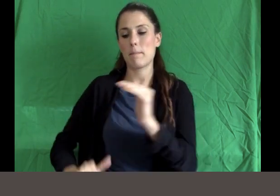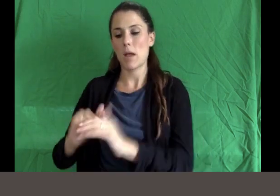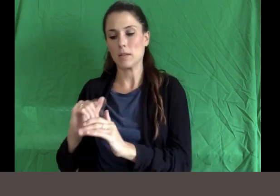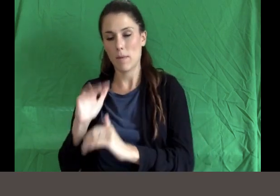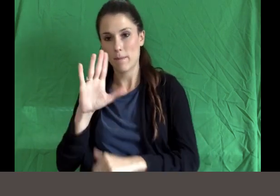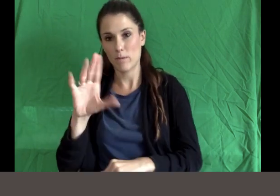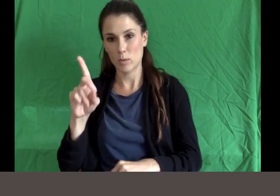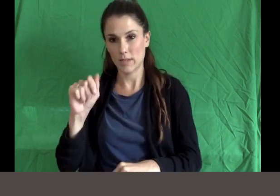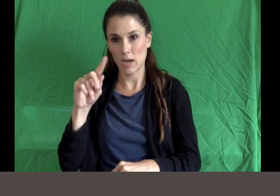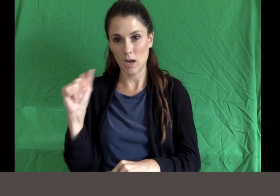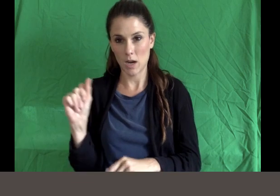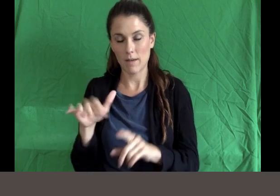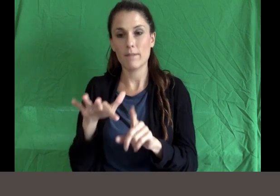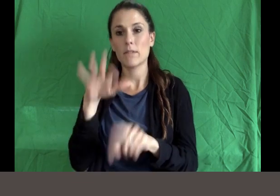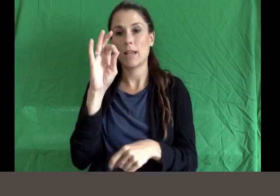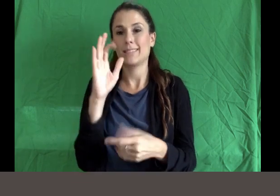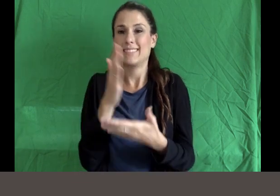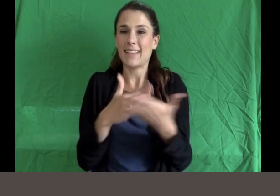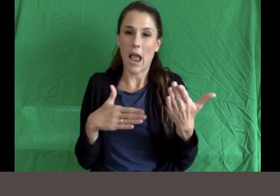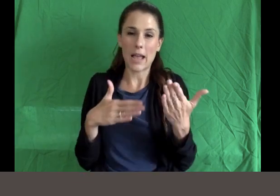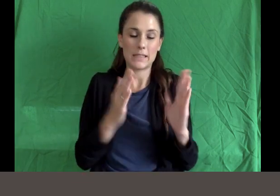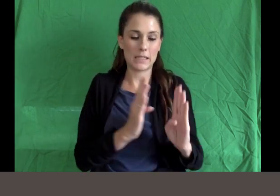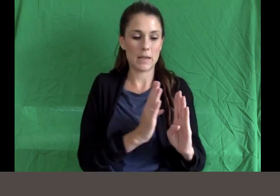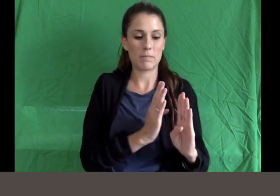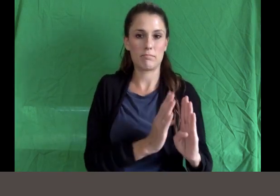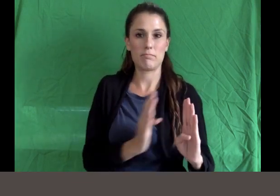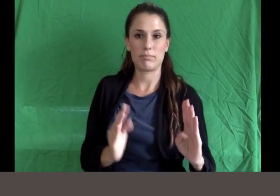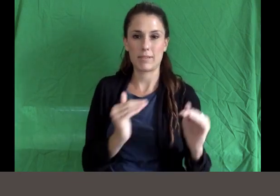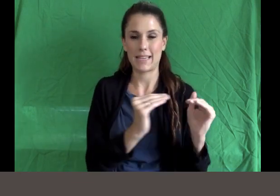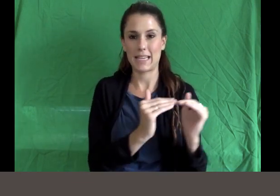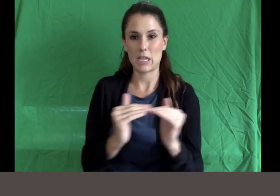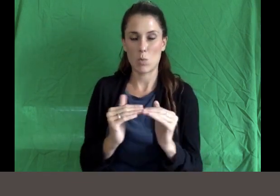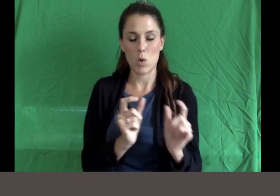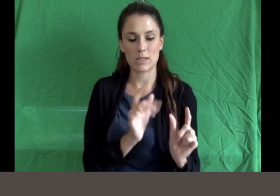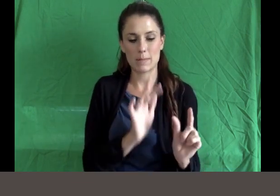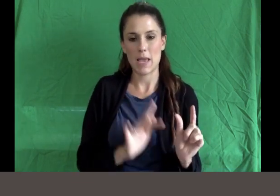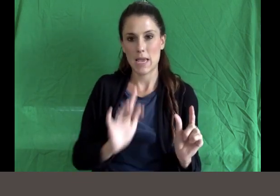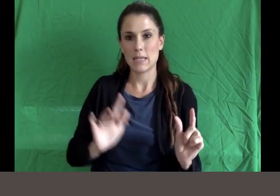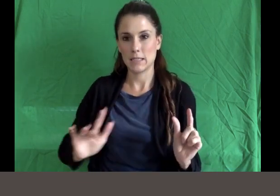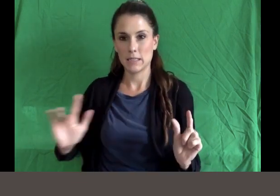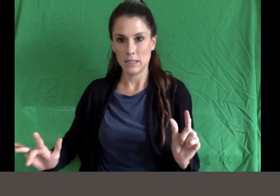annotate that data or to supply create these tick markers as they're called and then it will chart